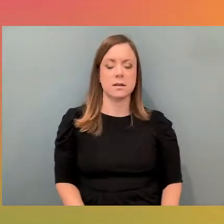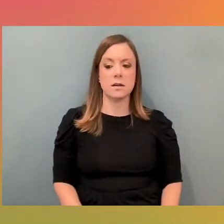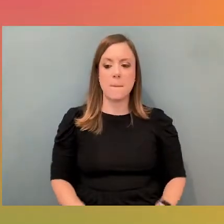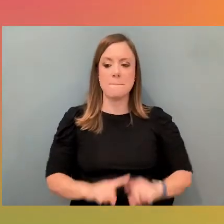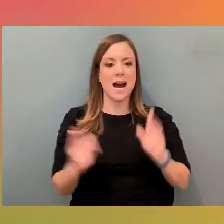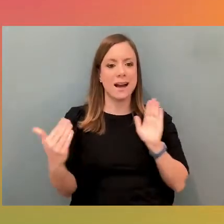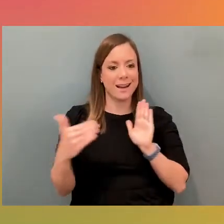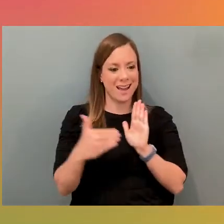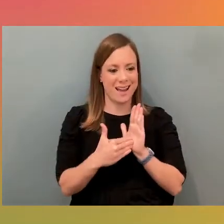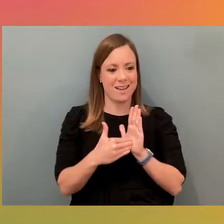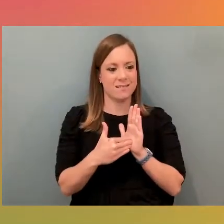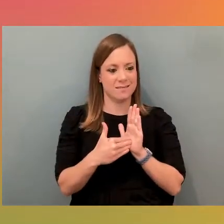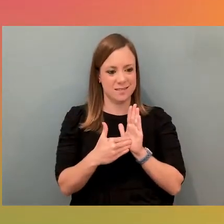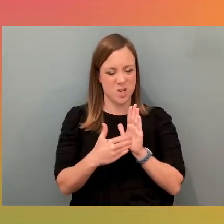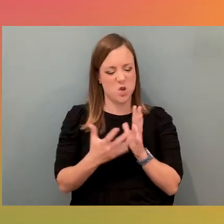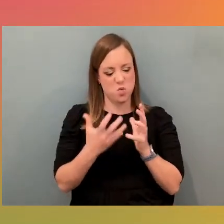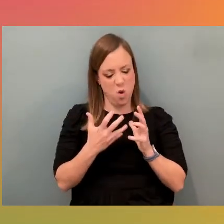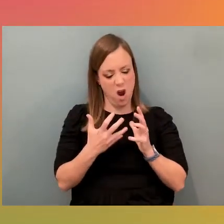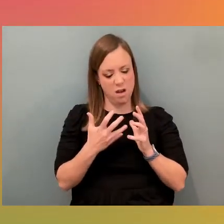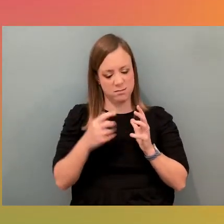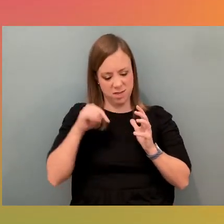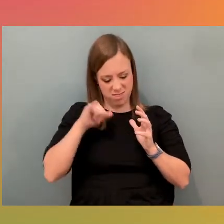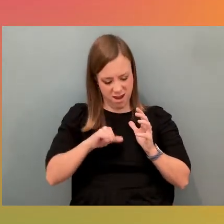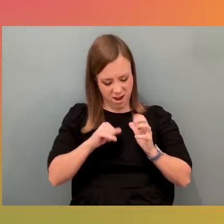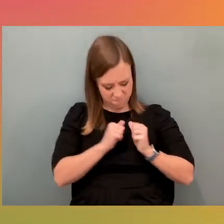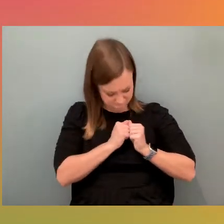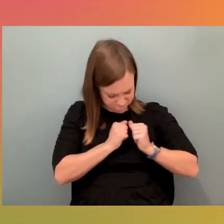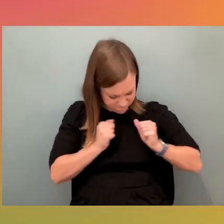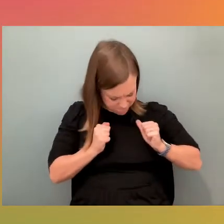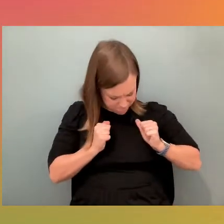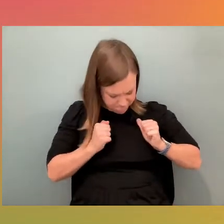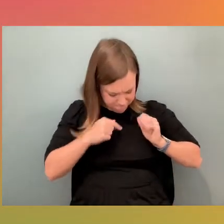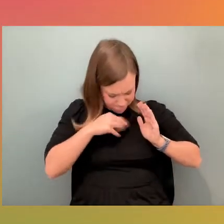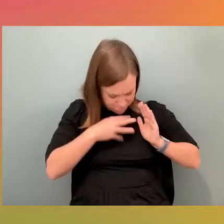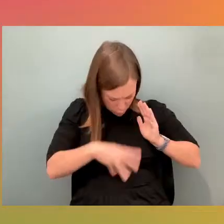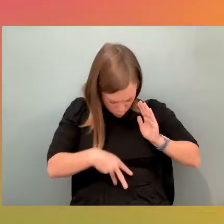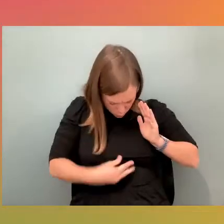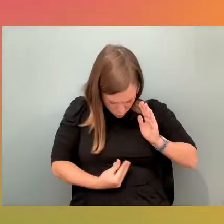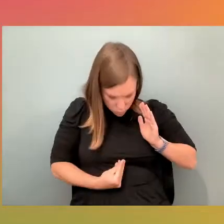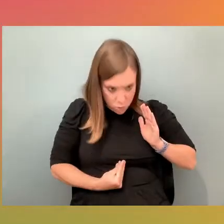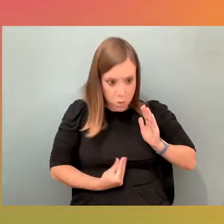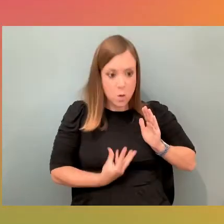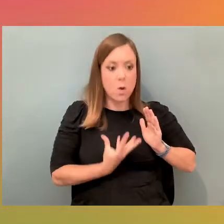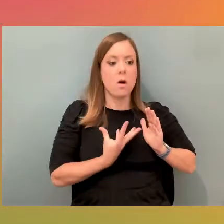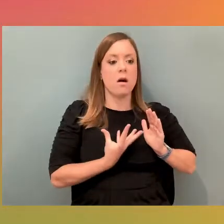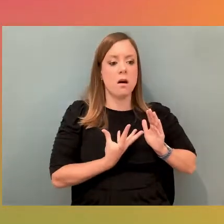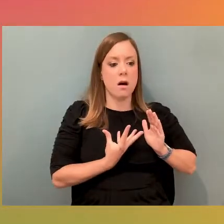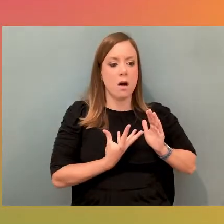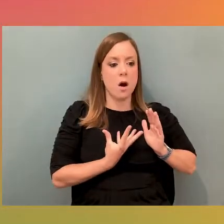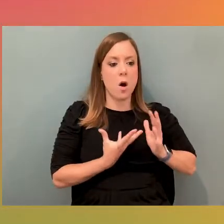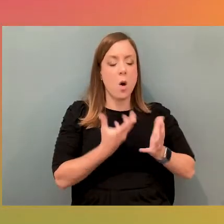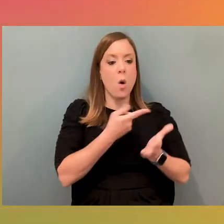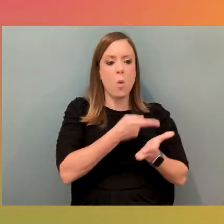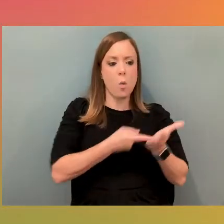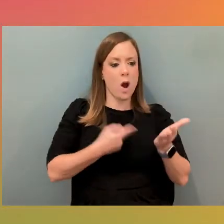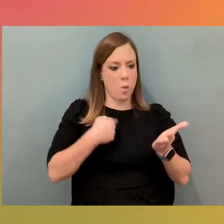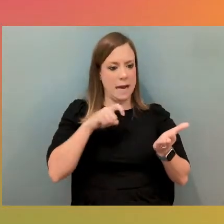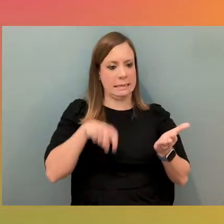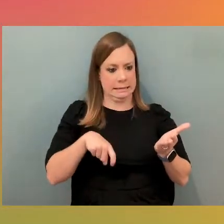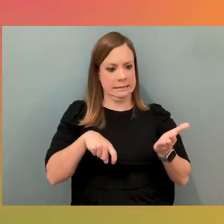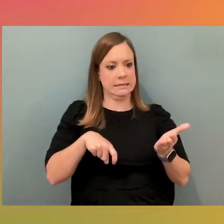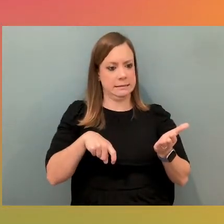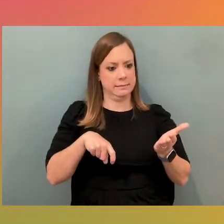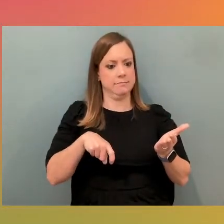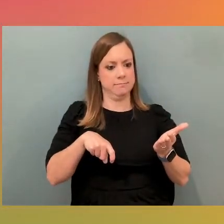BUT WHATEVER THAT INTENTION IS,